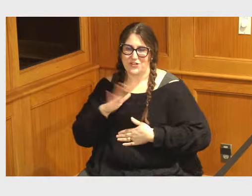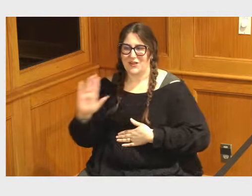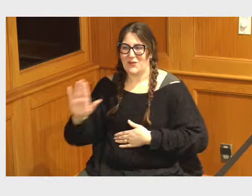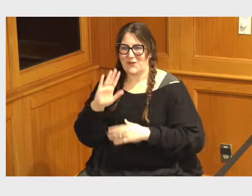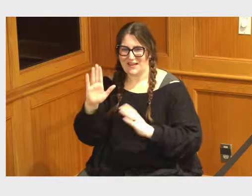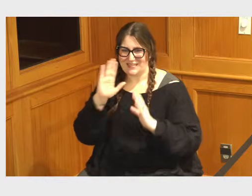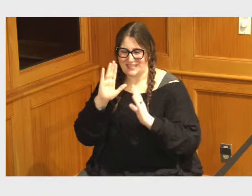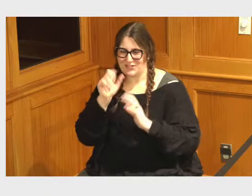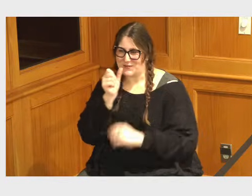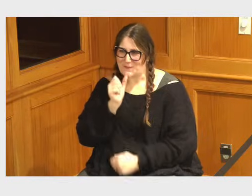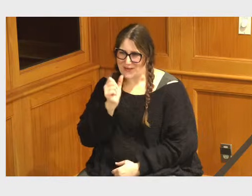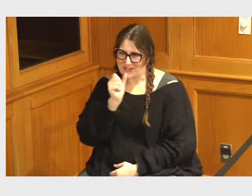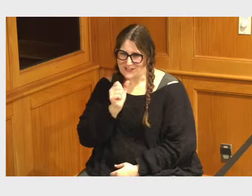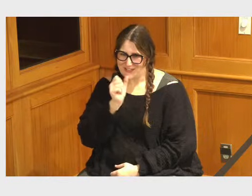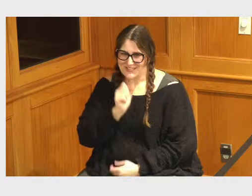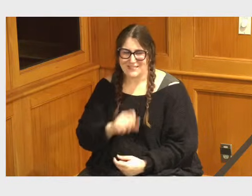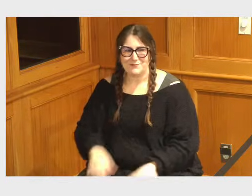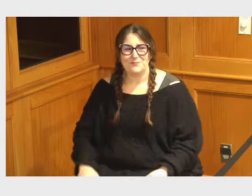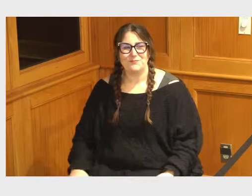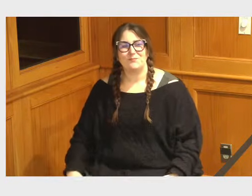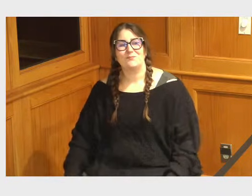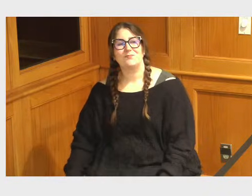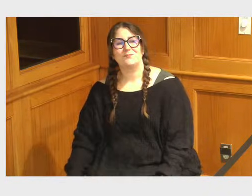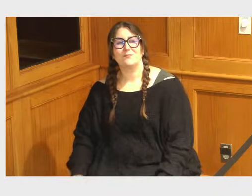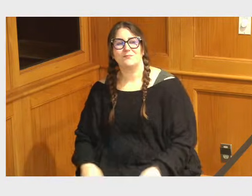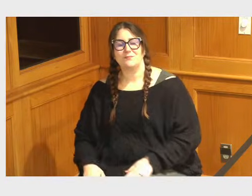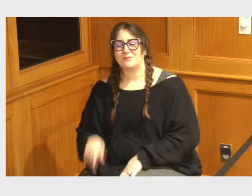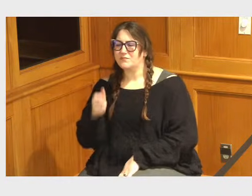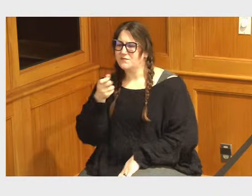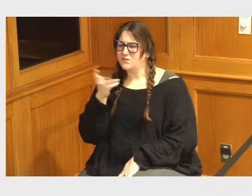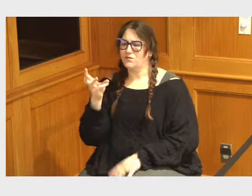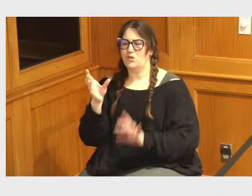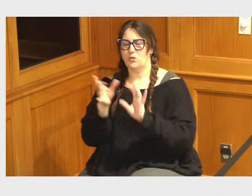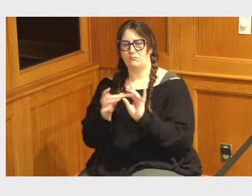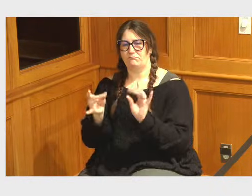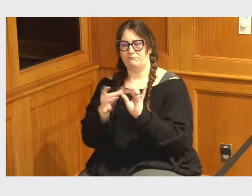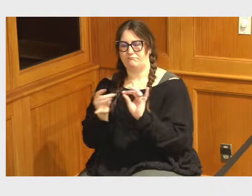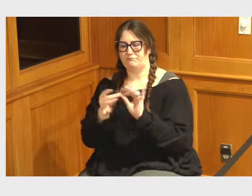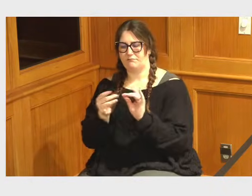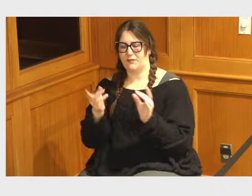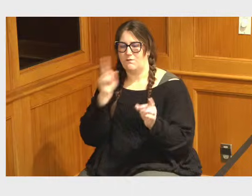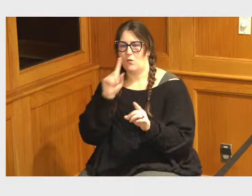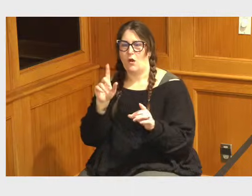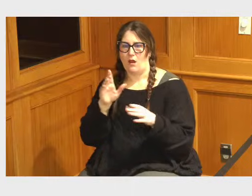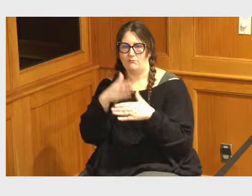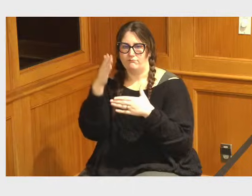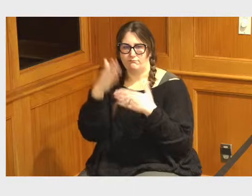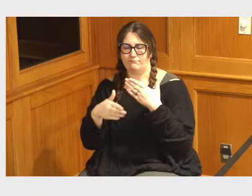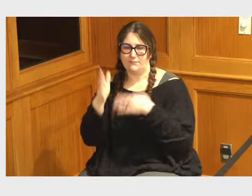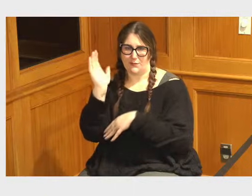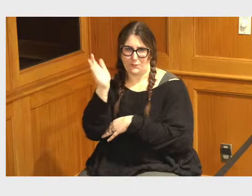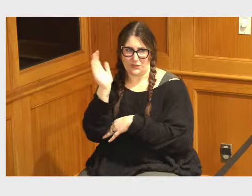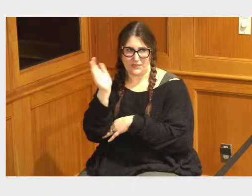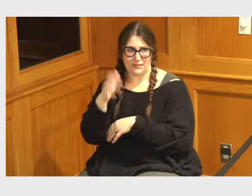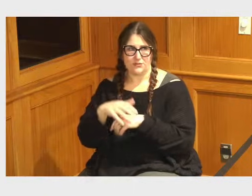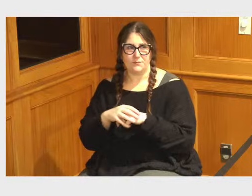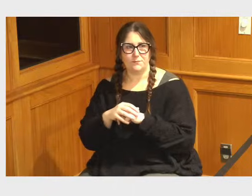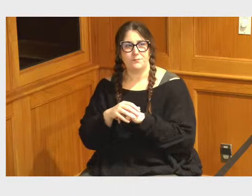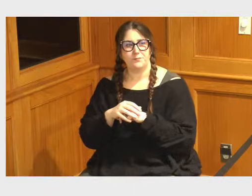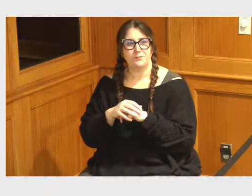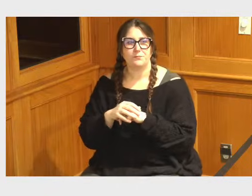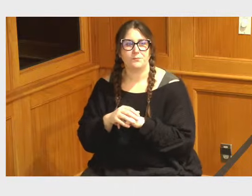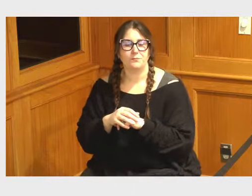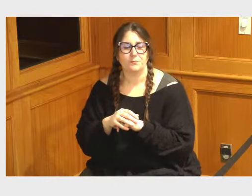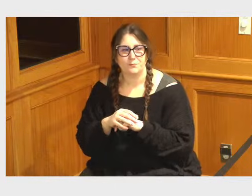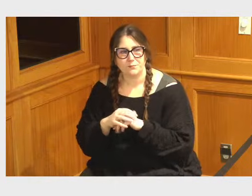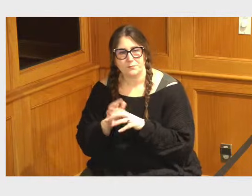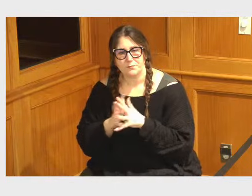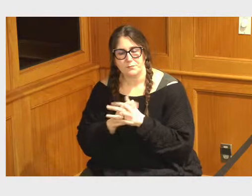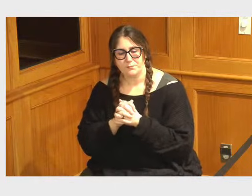patience. Um, just a couple closing remarks on takeaways from the program. Um, I think we've